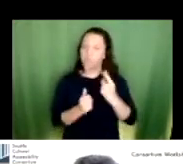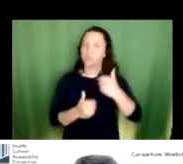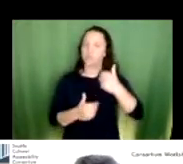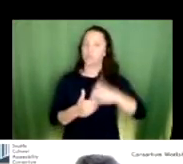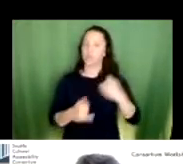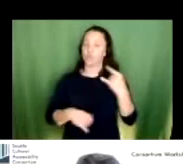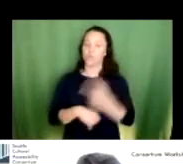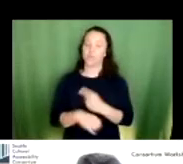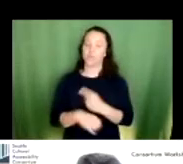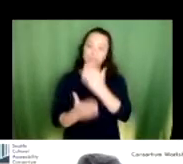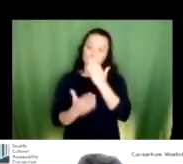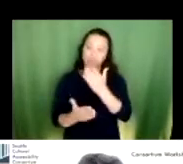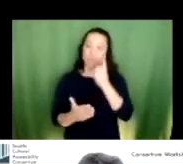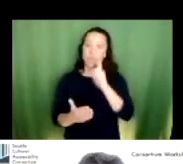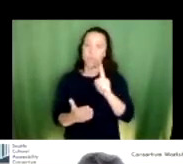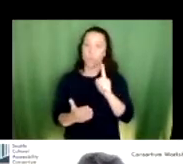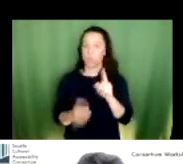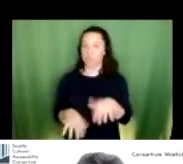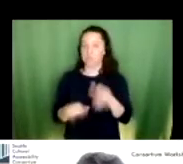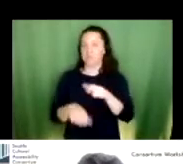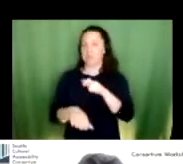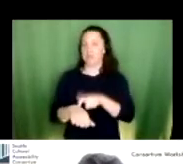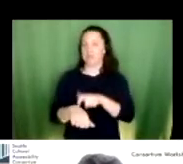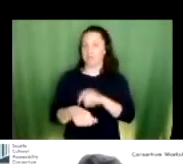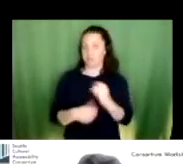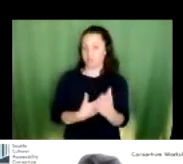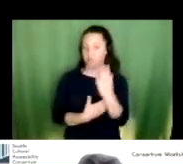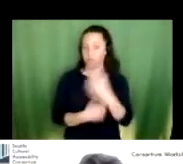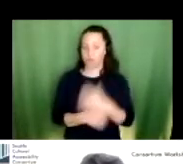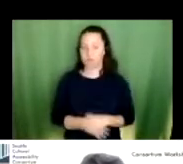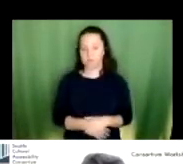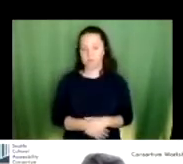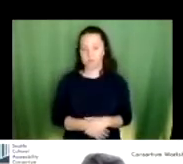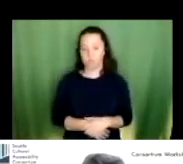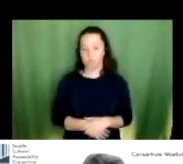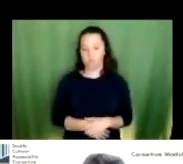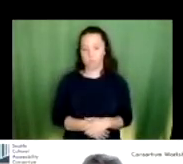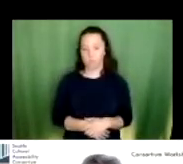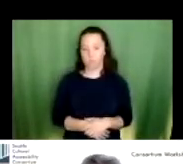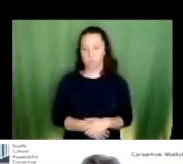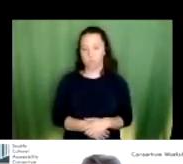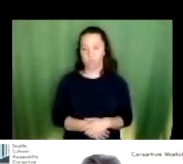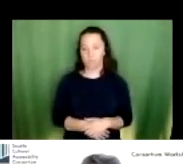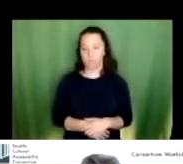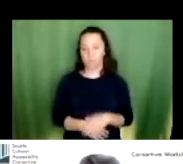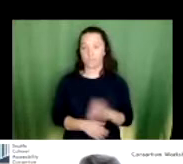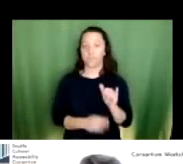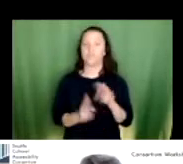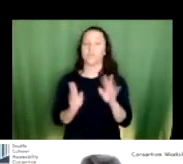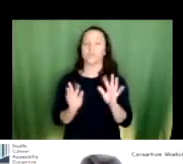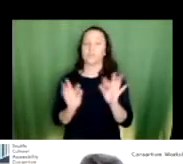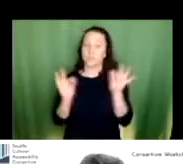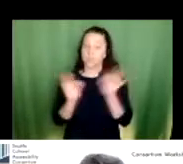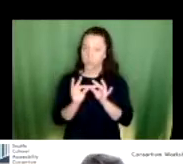some time with us this morning. This is a very important thing that you are doing. Thinking